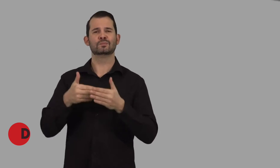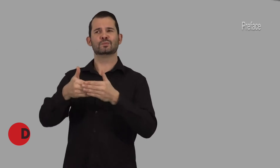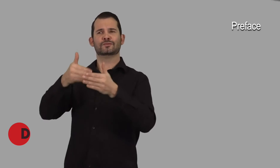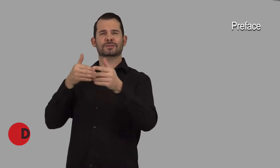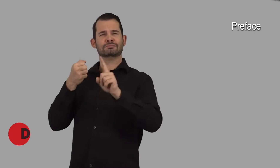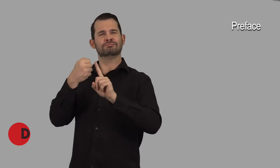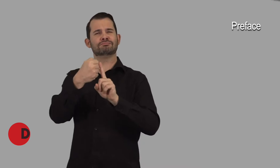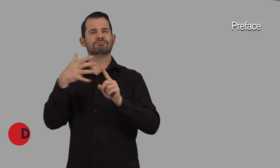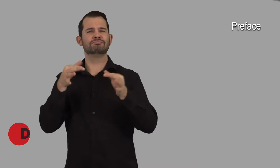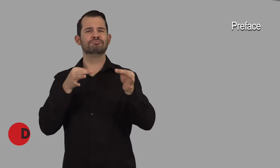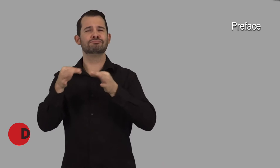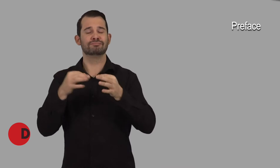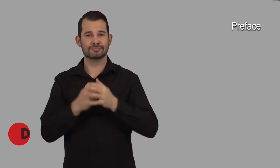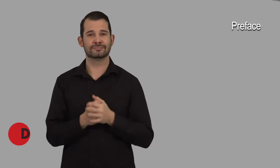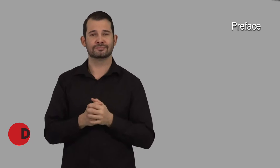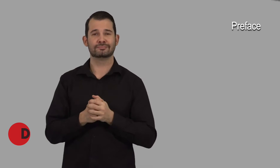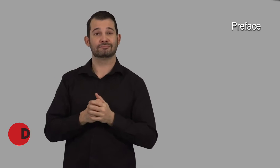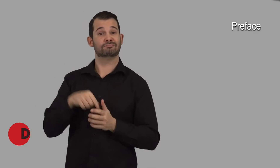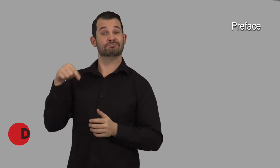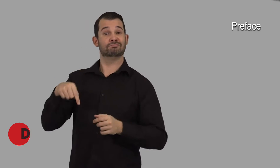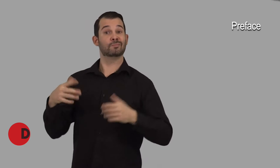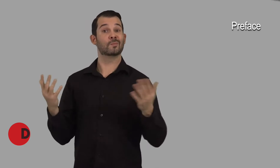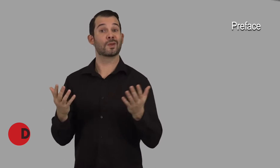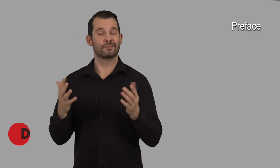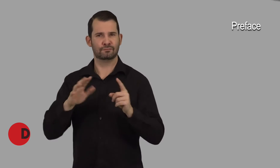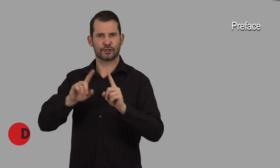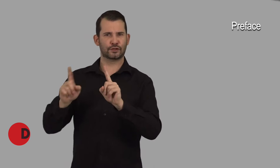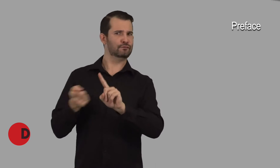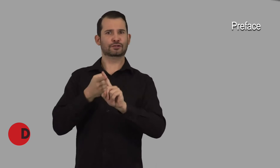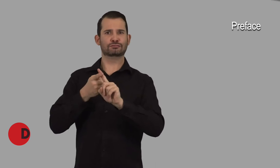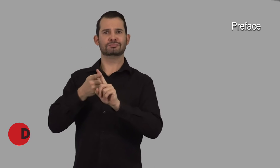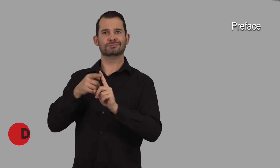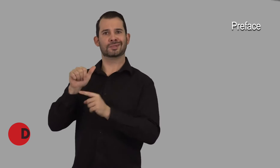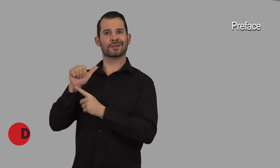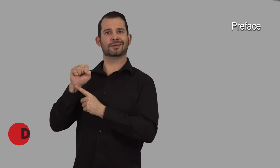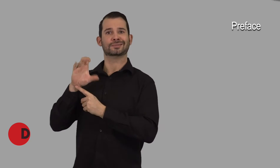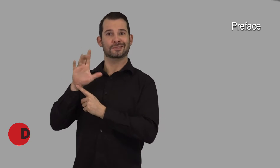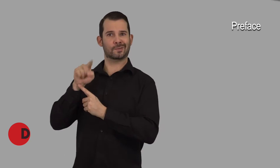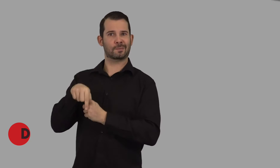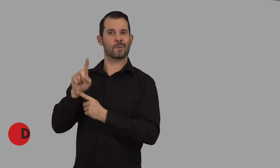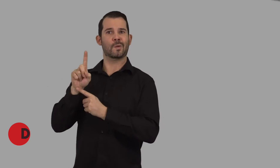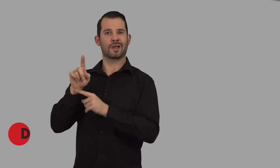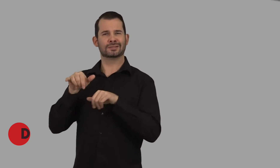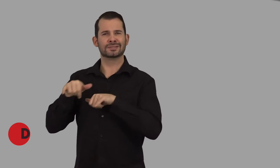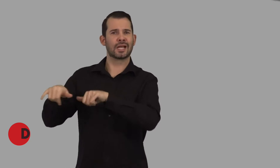This is the first edition of ASC 1.1 Standard on employment.